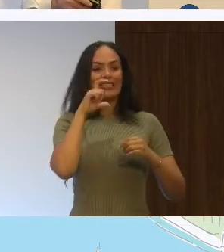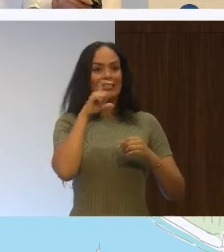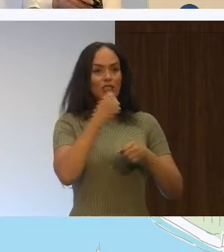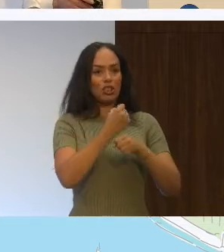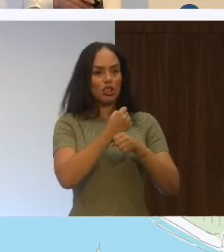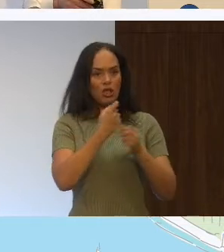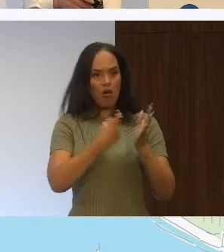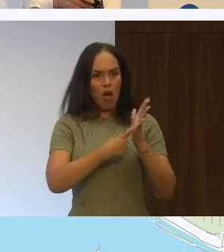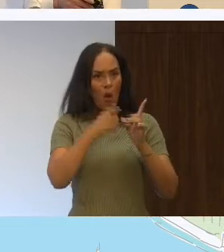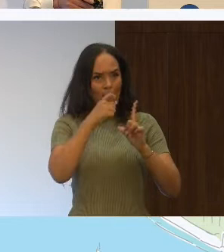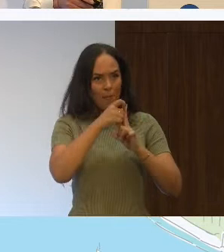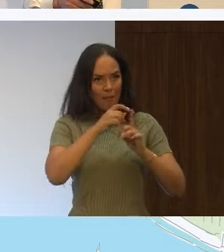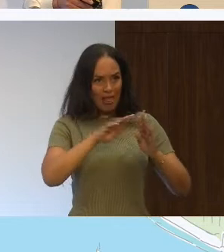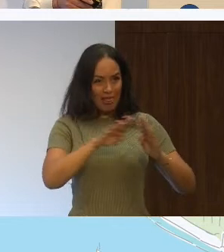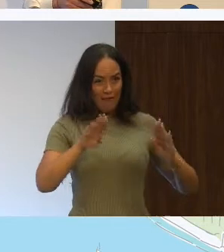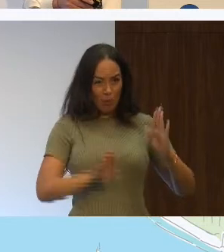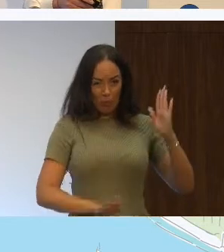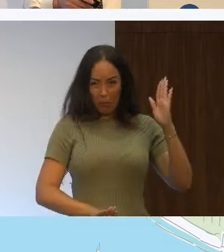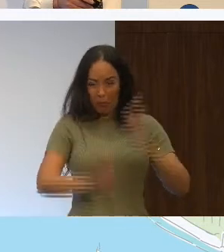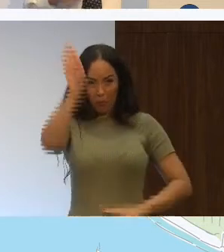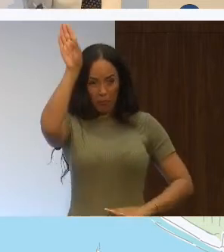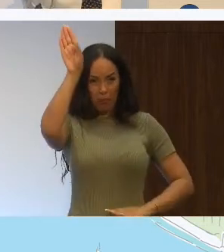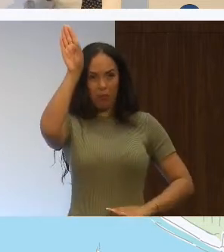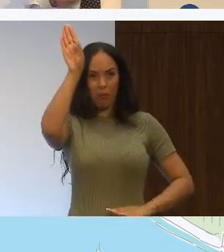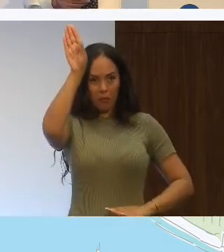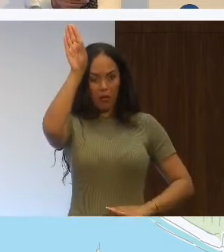And we know that essentially if you neutralize CGRP